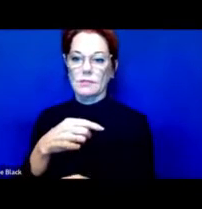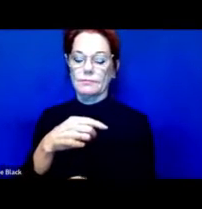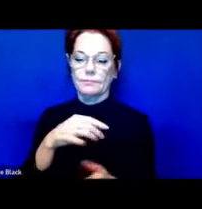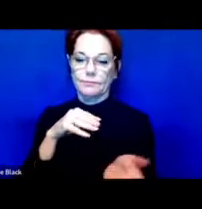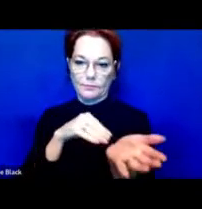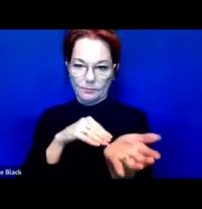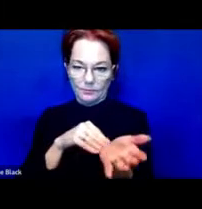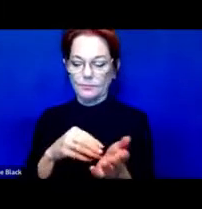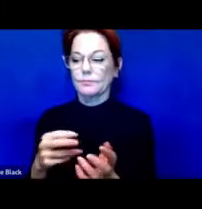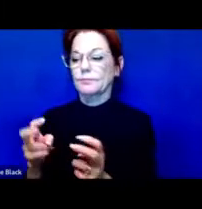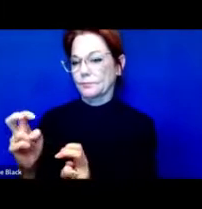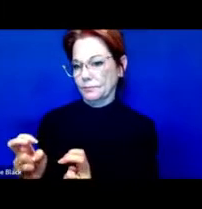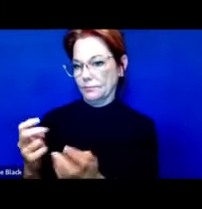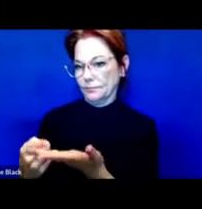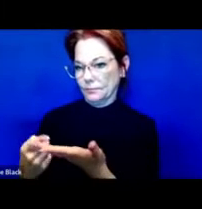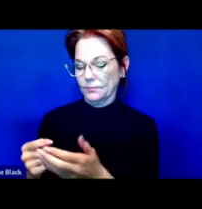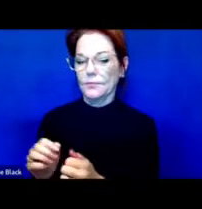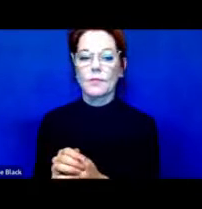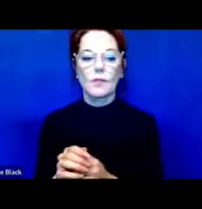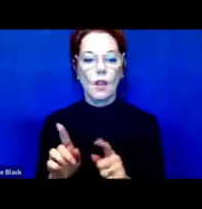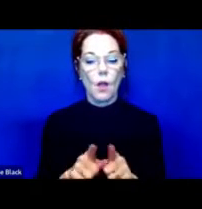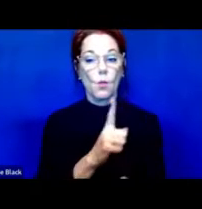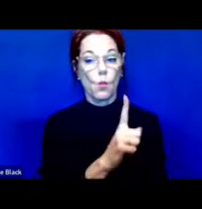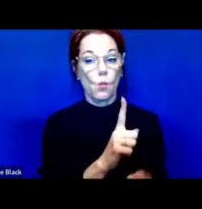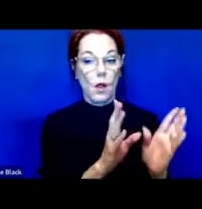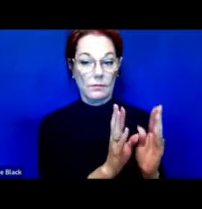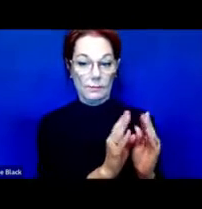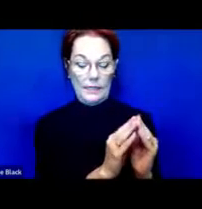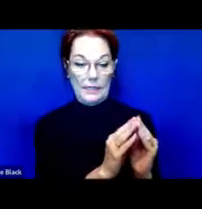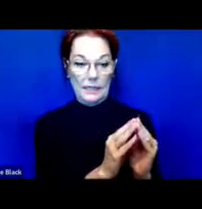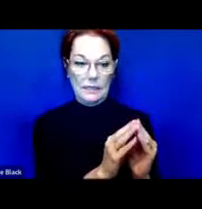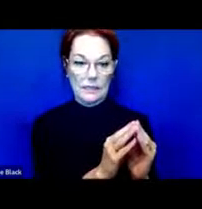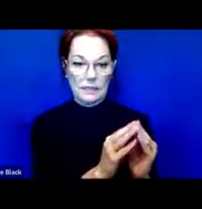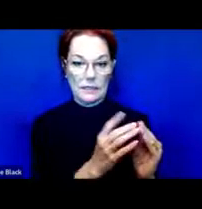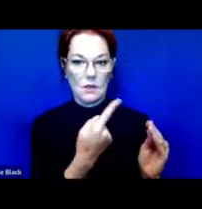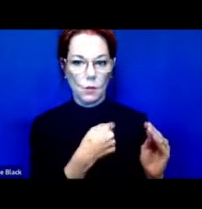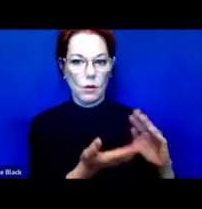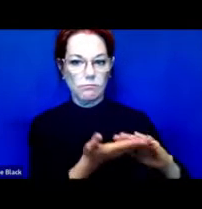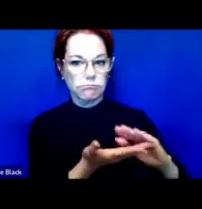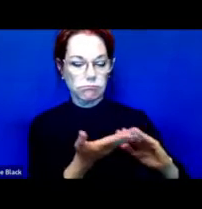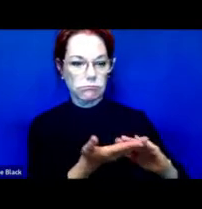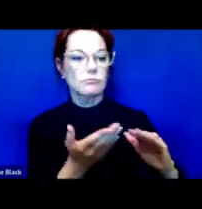as well as one of our meetings that we facilitated as a part of our justice and mental health collaboration work where it